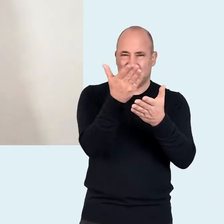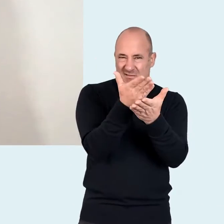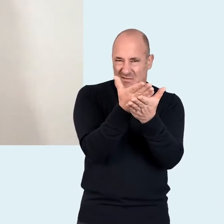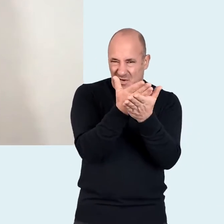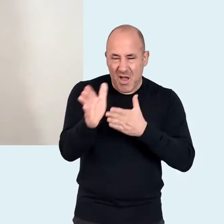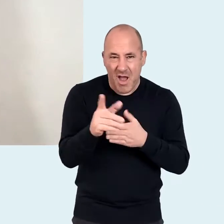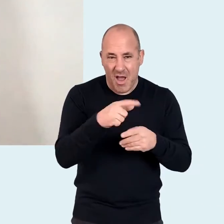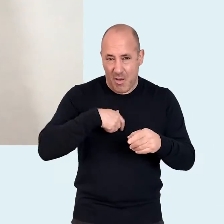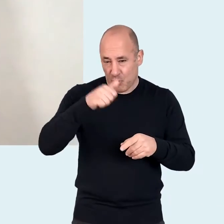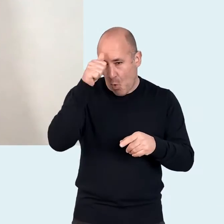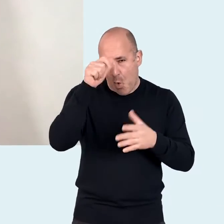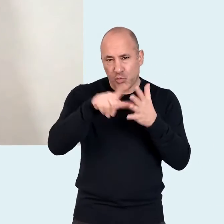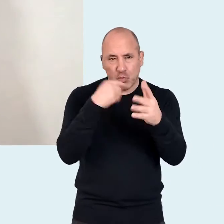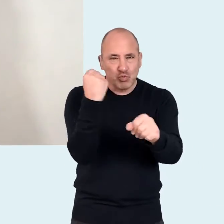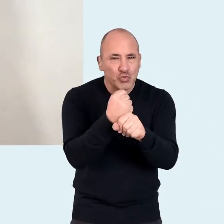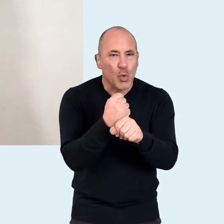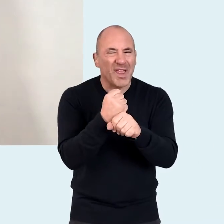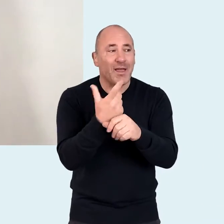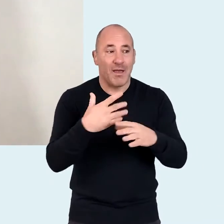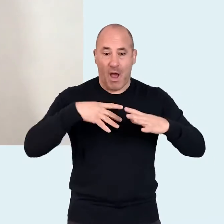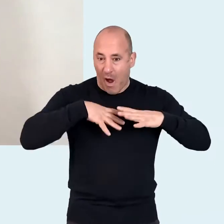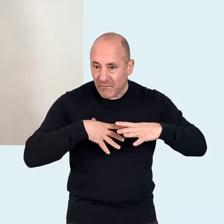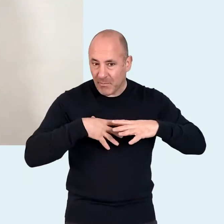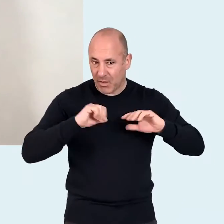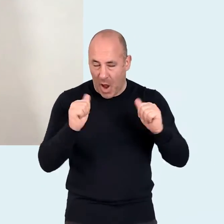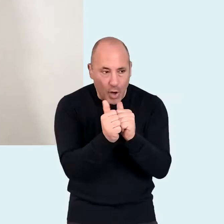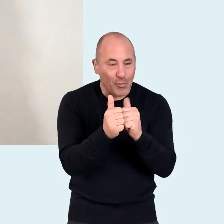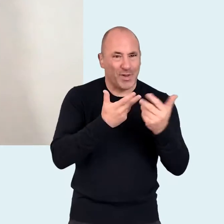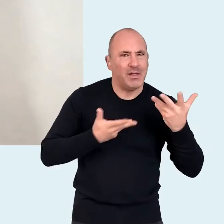that we're safe and we're communicating clearly to ensure what we're doing we're all comfortable